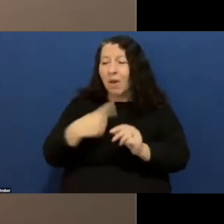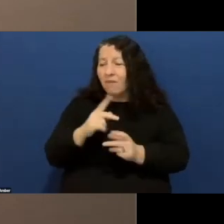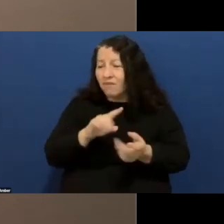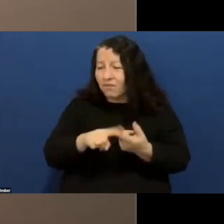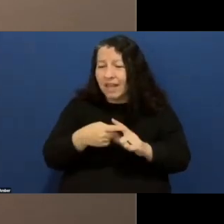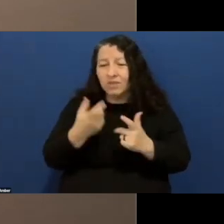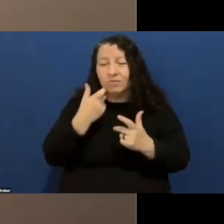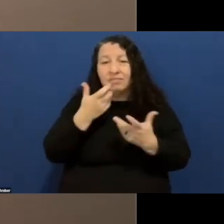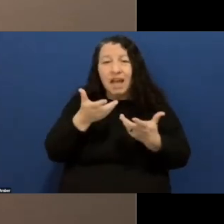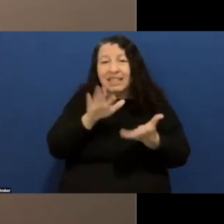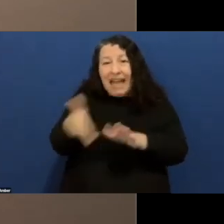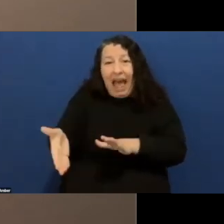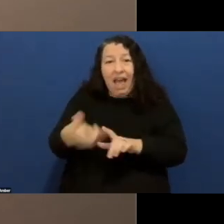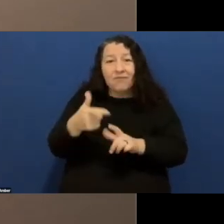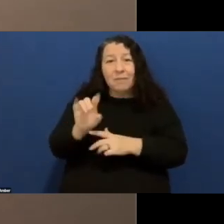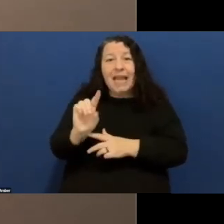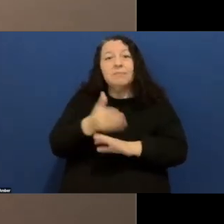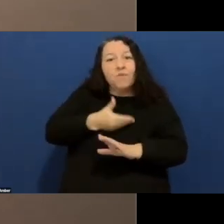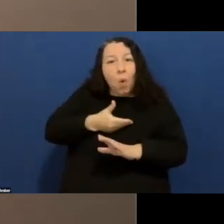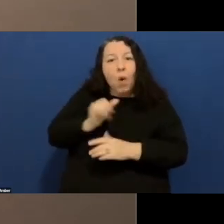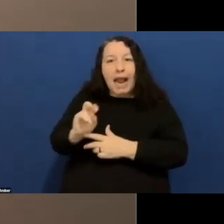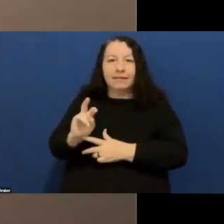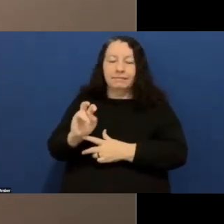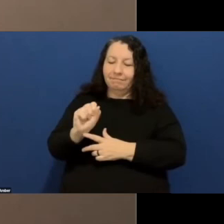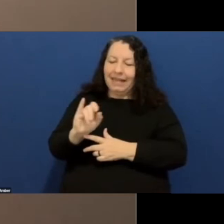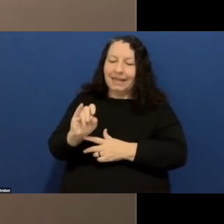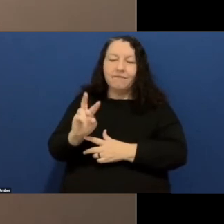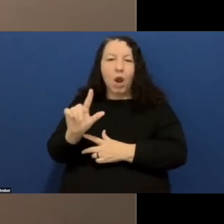of the friends that died of AIDS before the antiviral drugs were released.